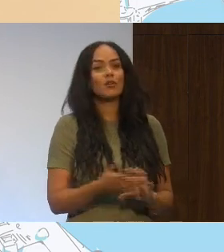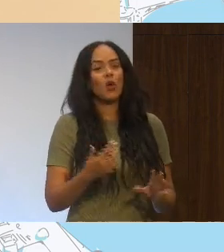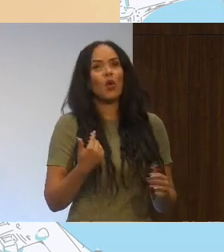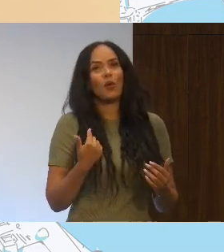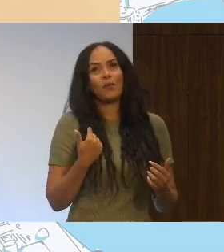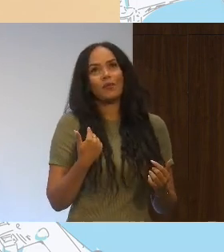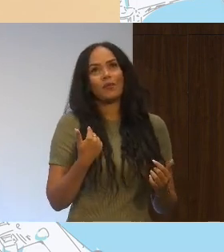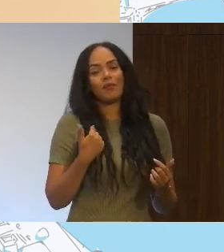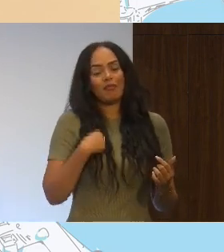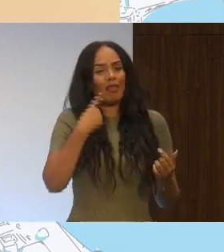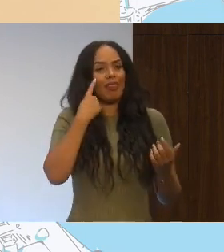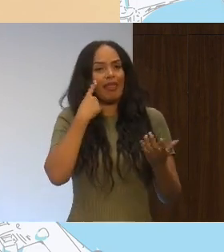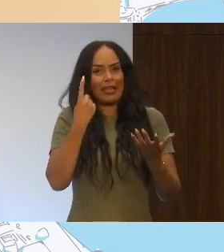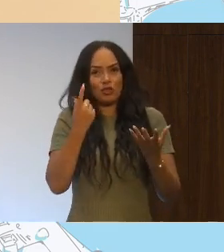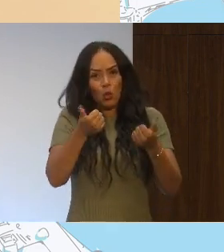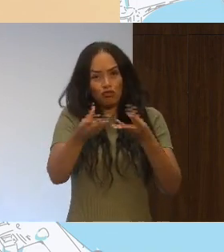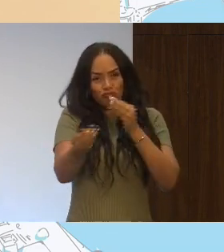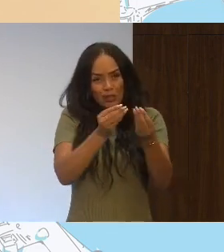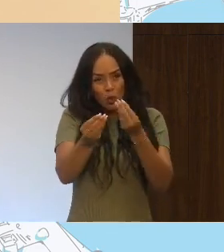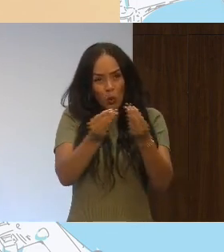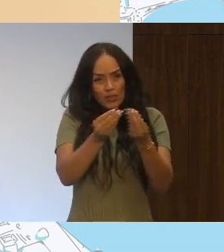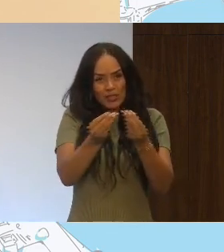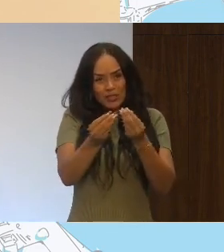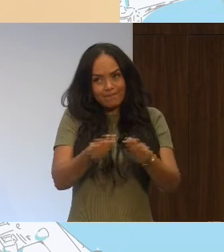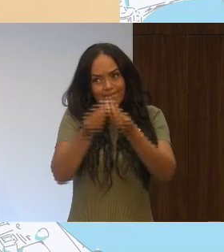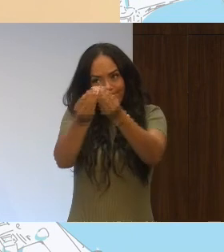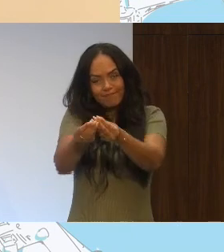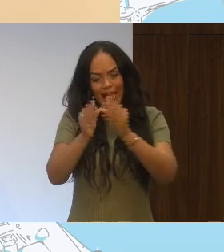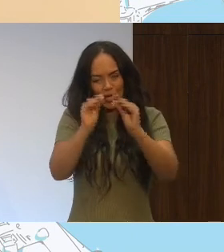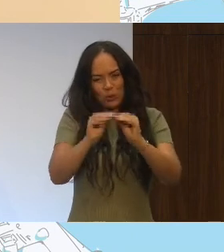to spend put resources into education but whenever I talk to my colleagues